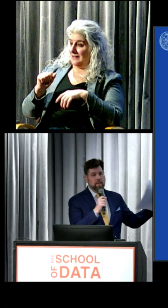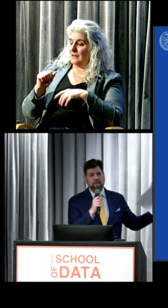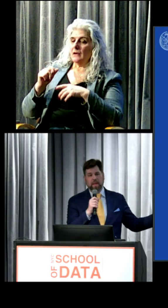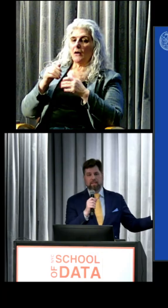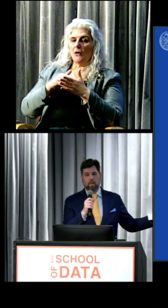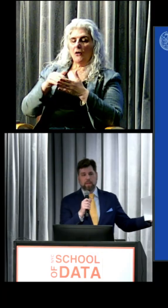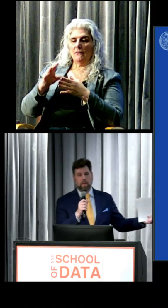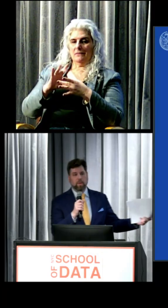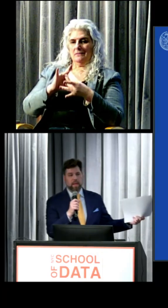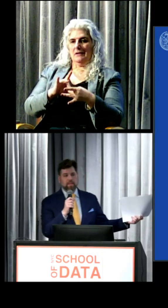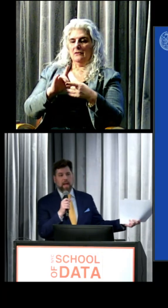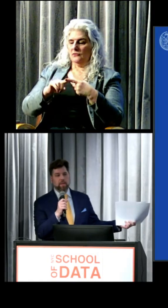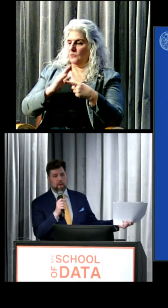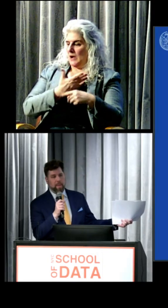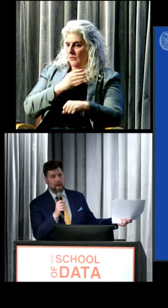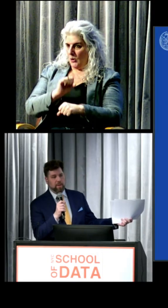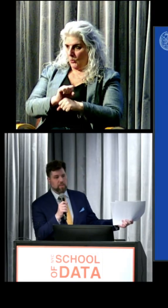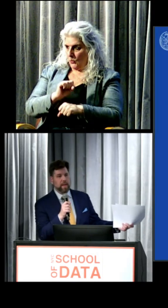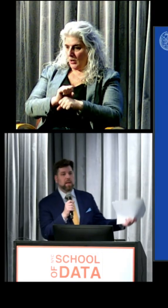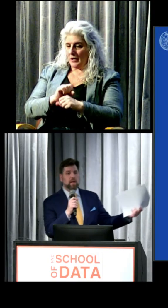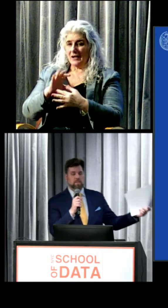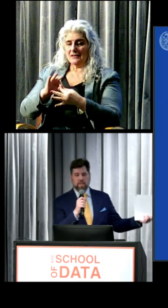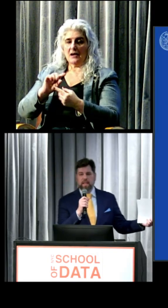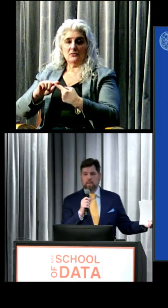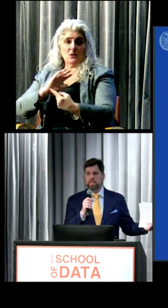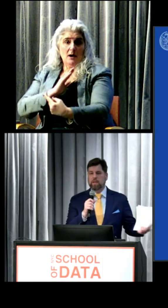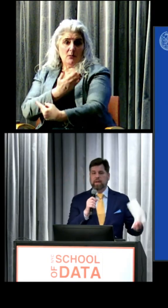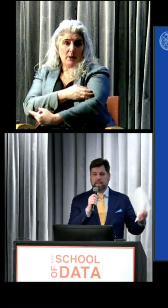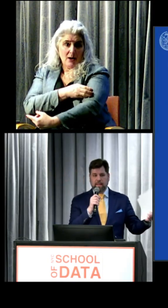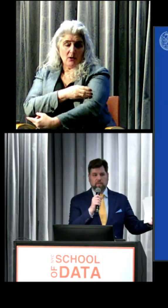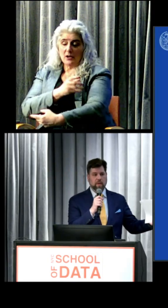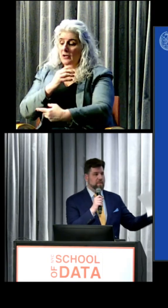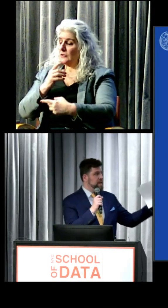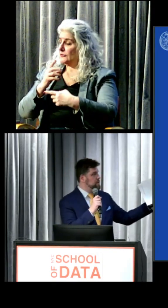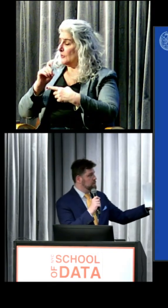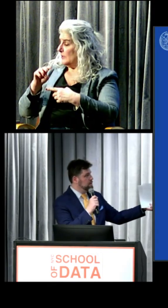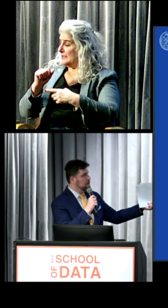We wanted to represent different kind of neighborhoods, so the three different tables